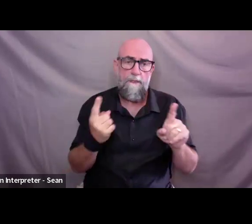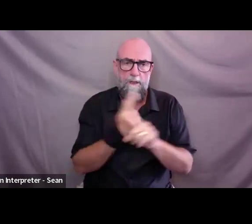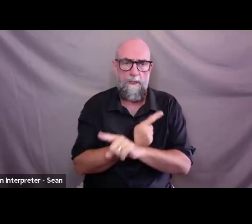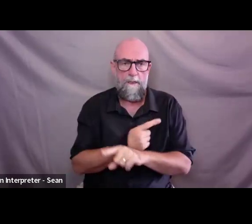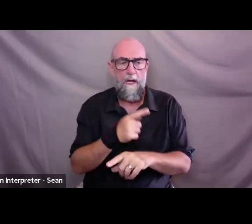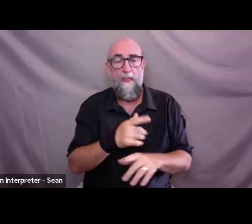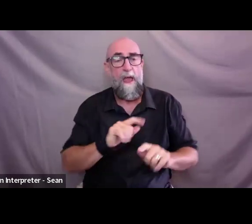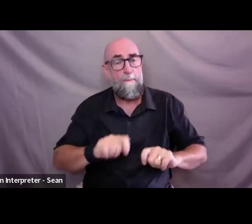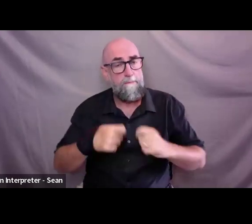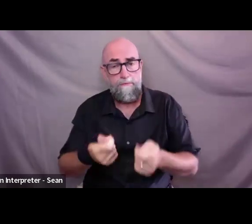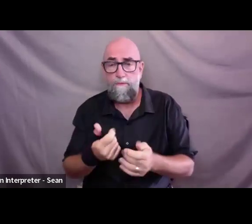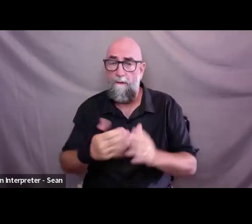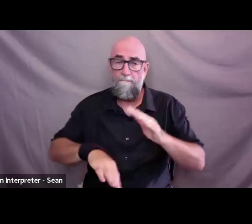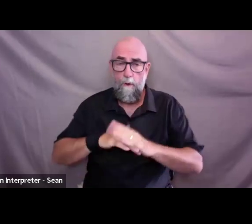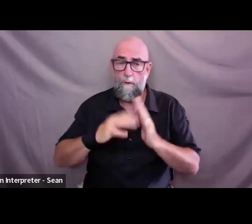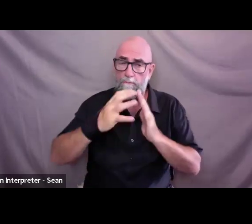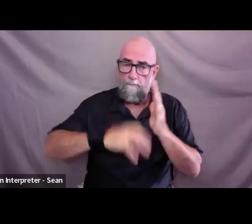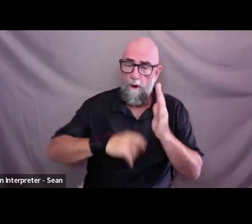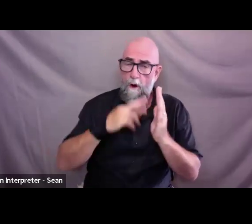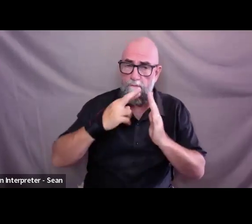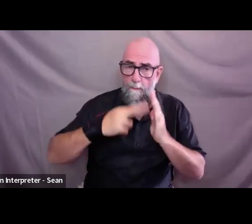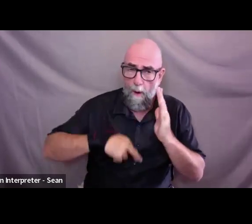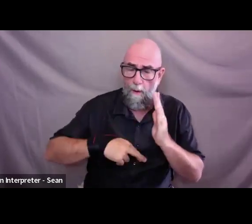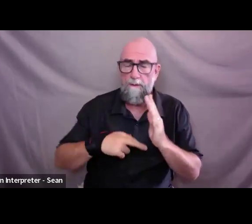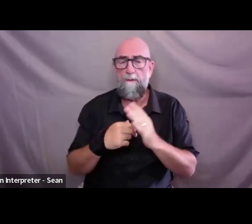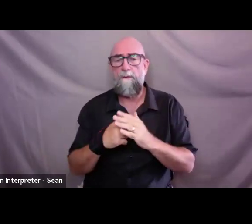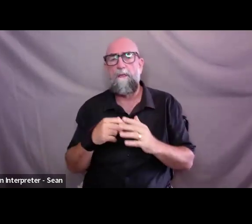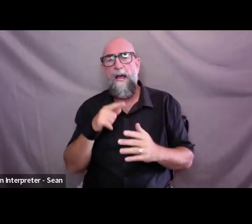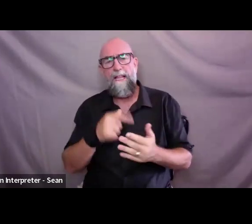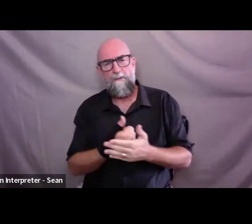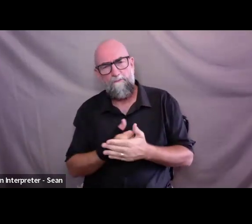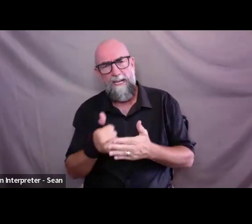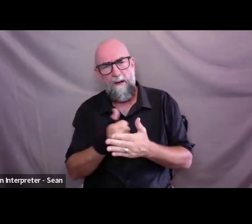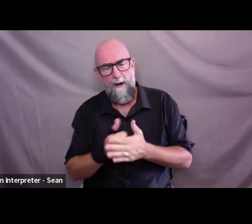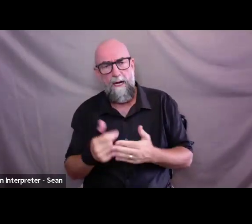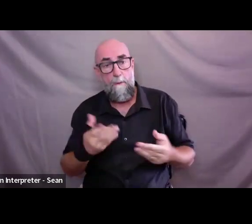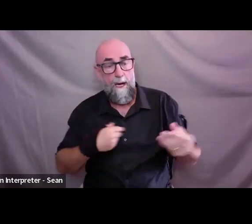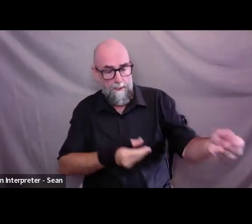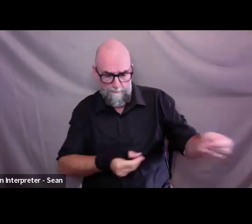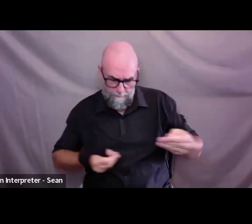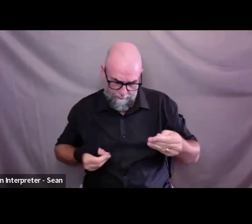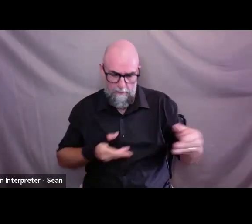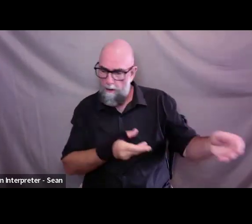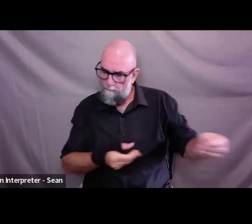in the climate emergency. And so, the latest one on climate change was